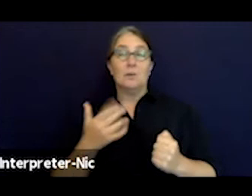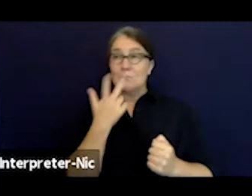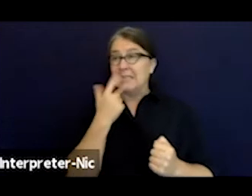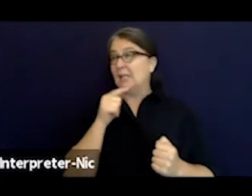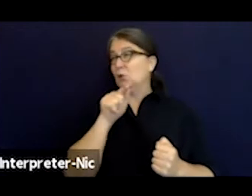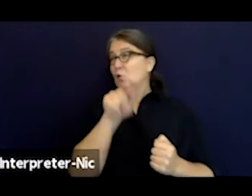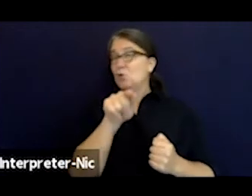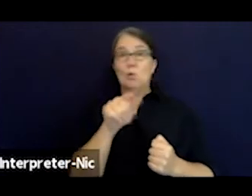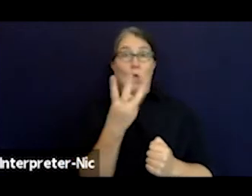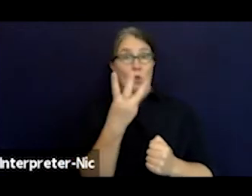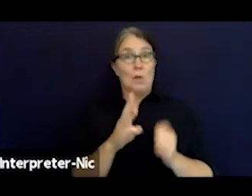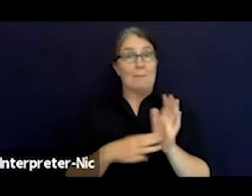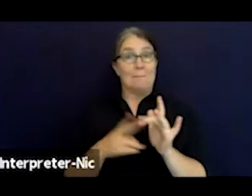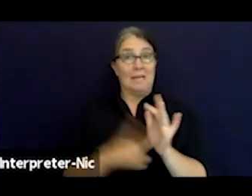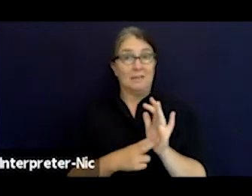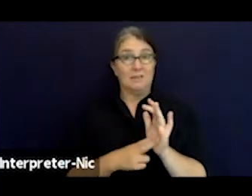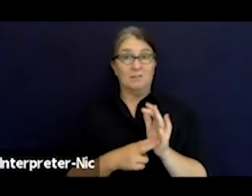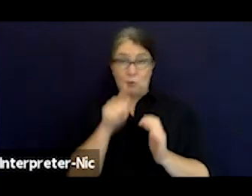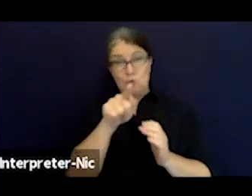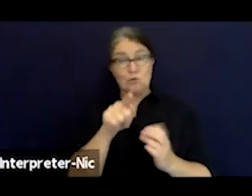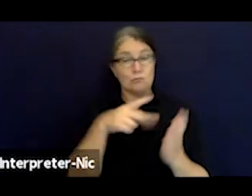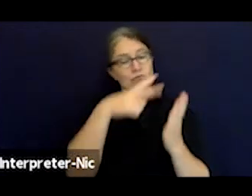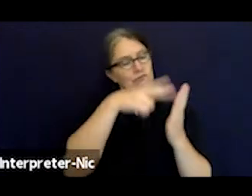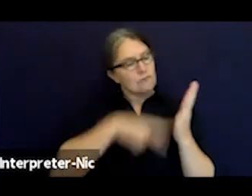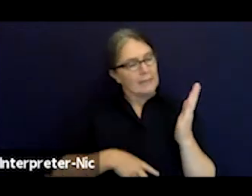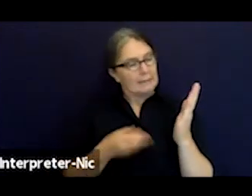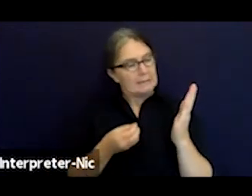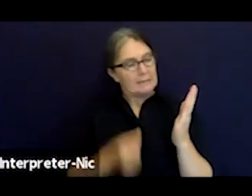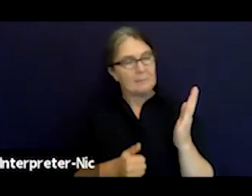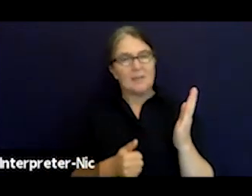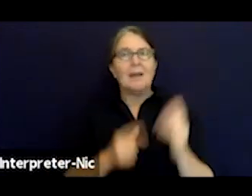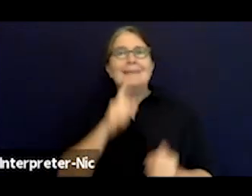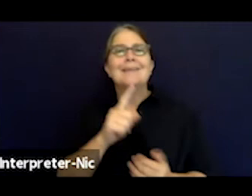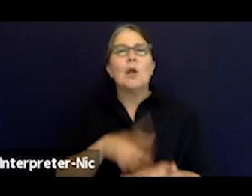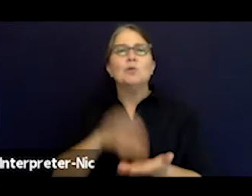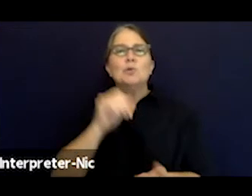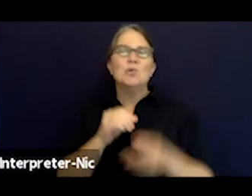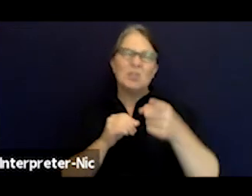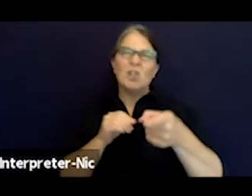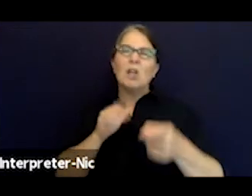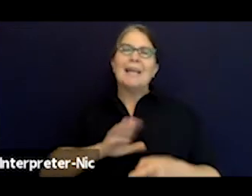30 minutes to read something, tell your students it will take them 45. If it took